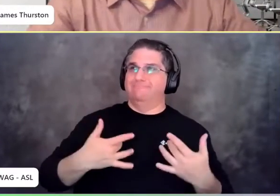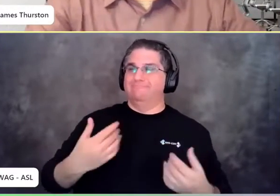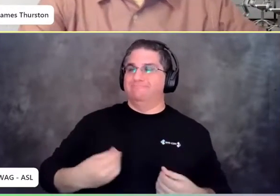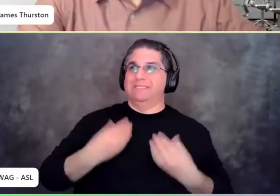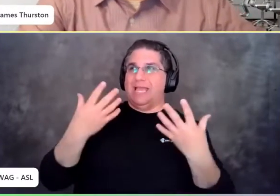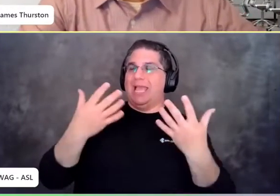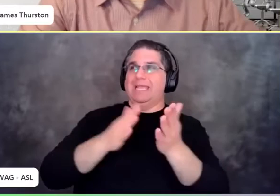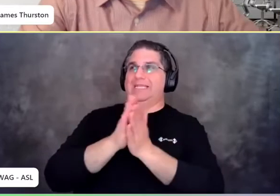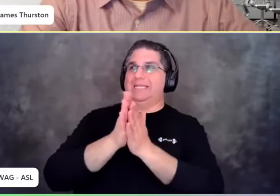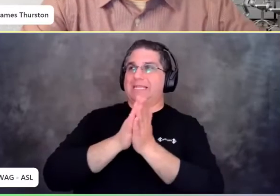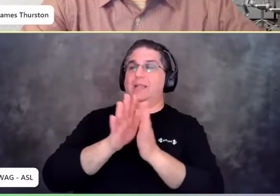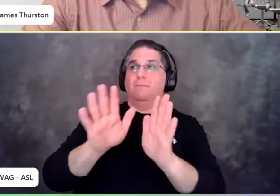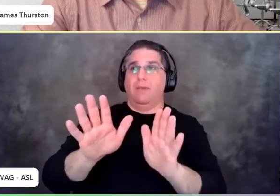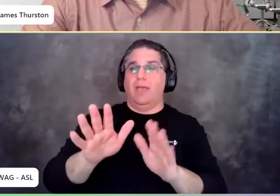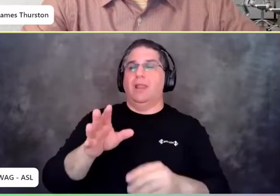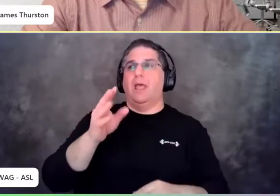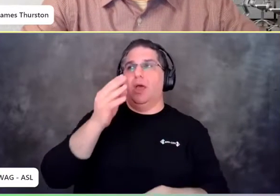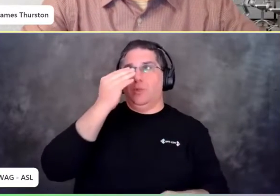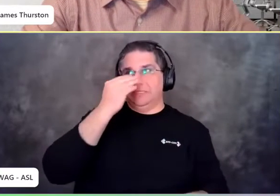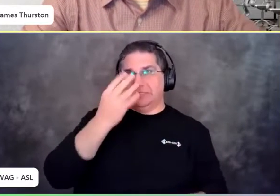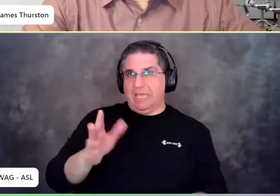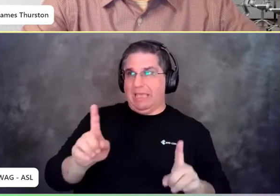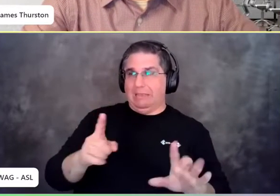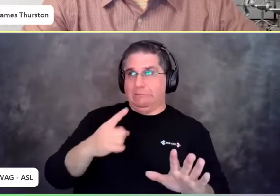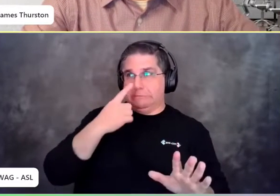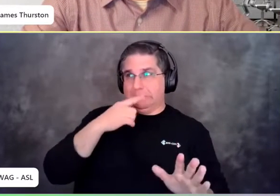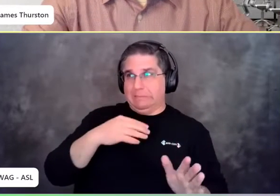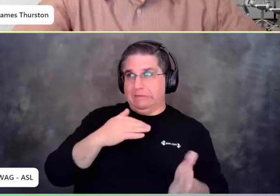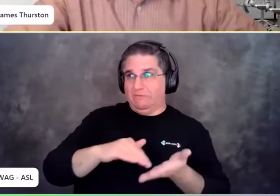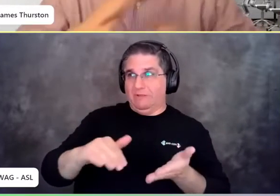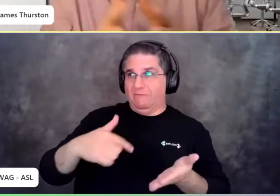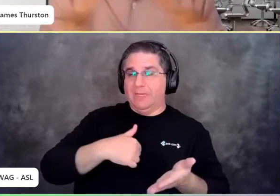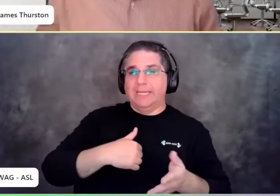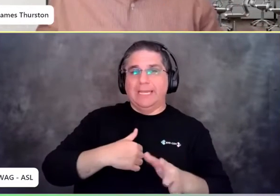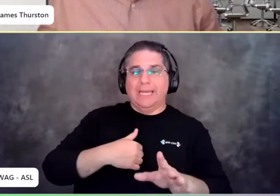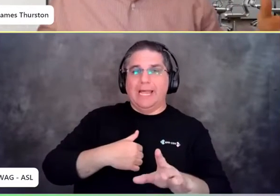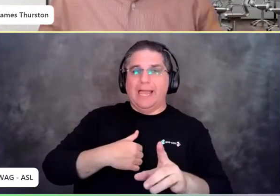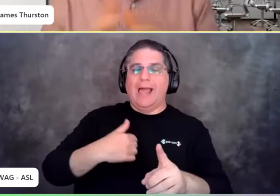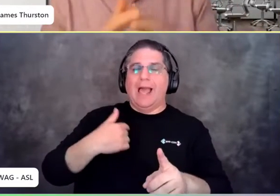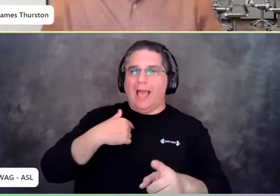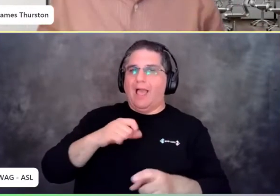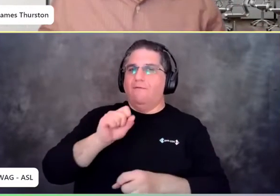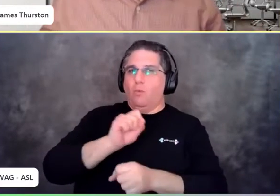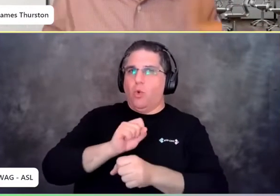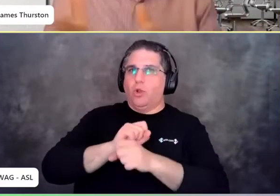now. James, what do you say? [JAMES] I agree with your enthusiasm, but forgive me